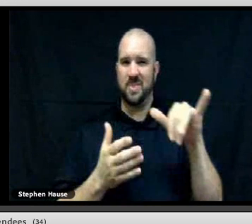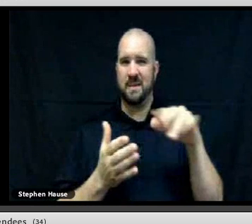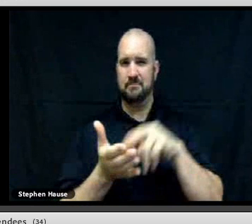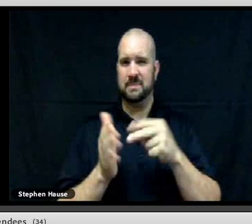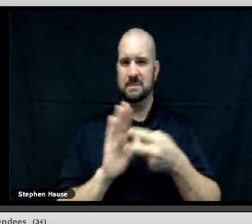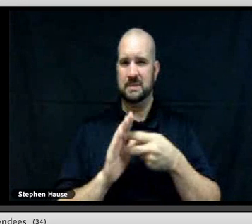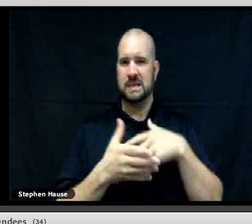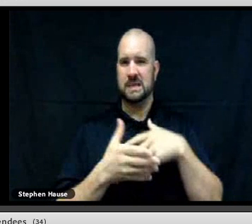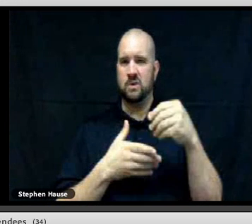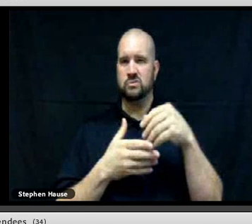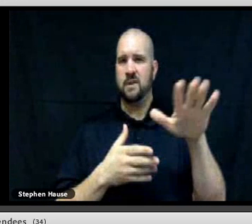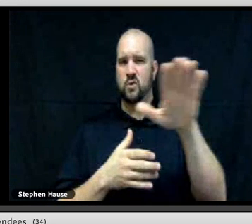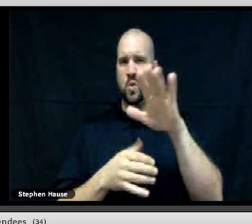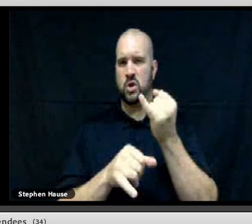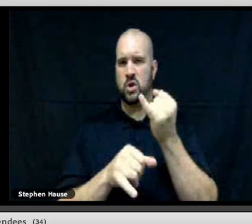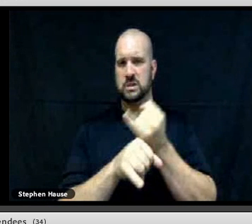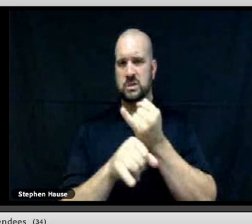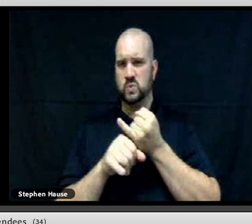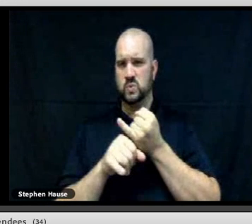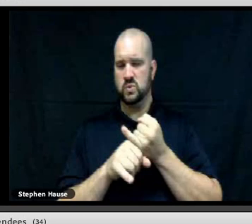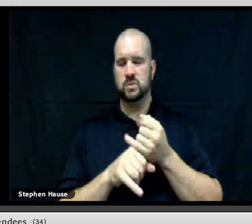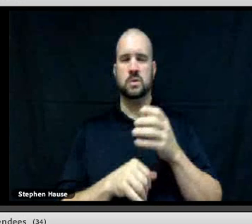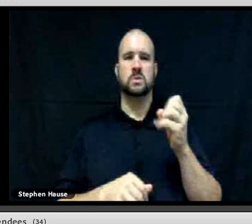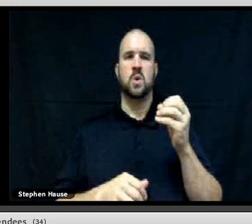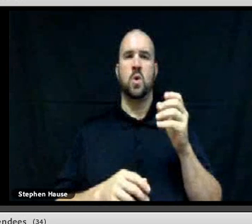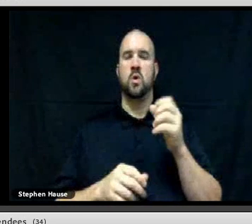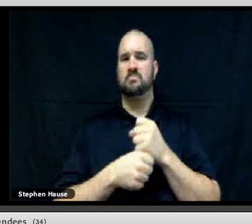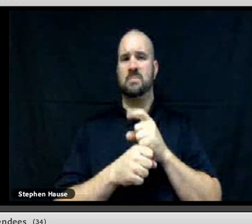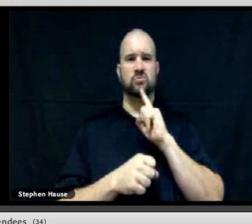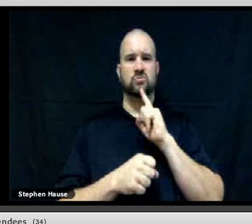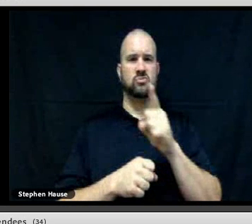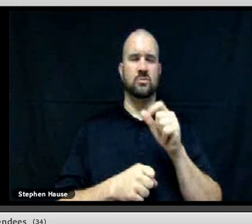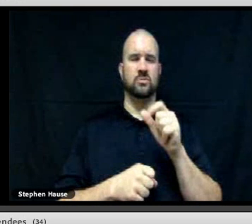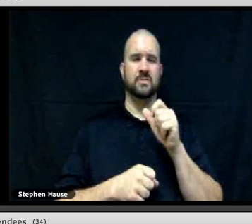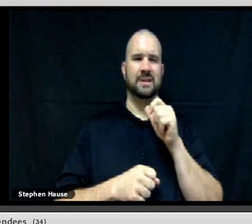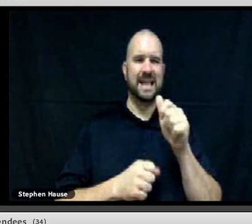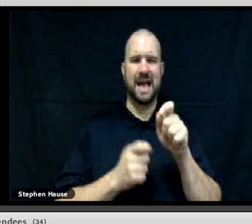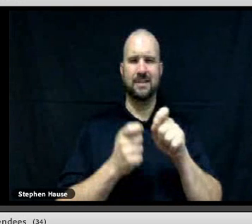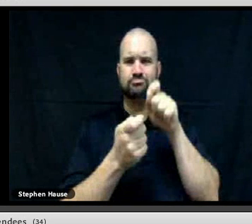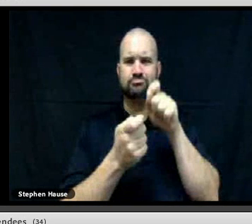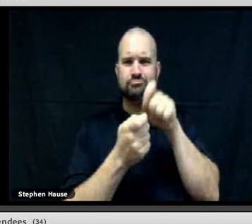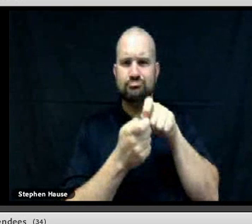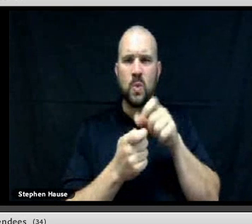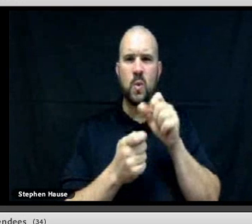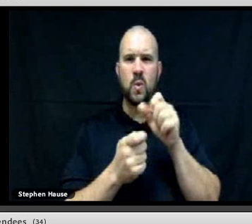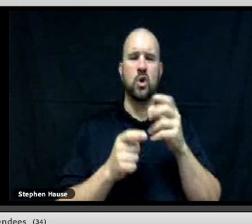that is really technical or administrative. So, while it might be really important for us to know